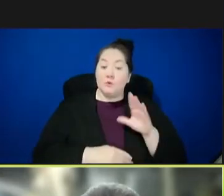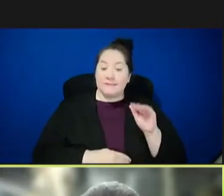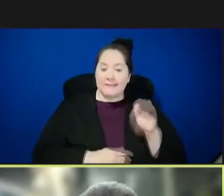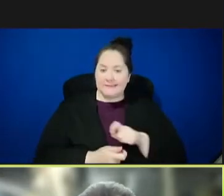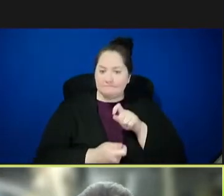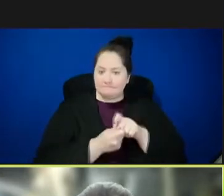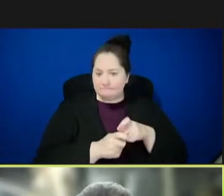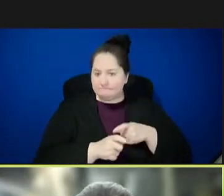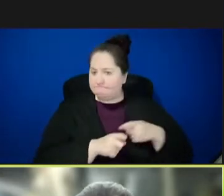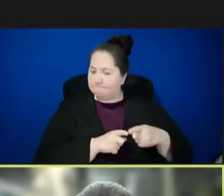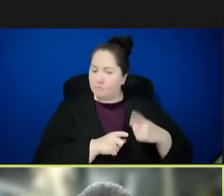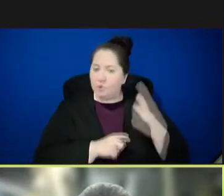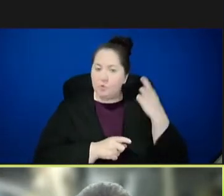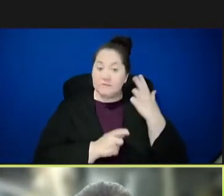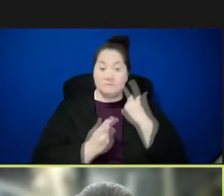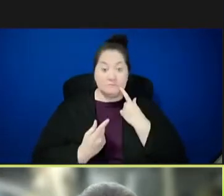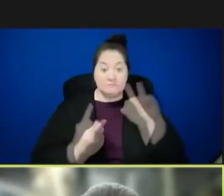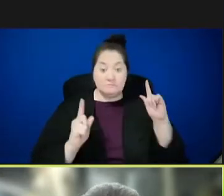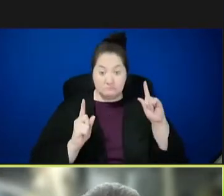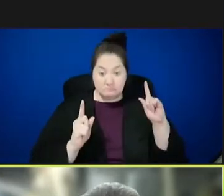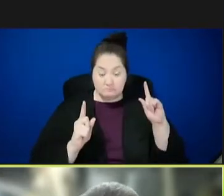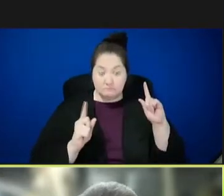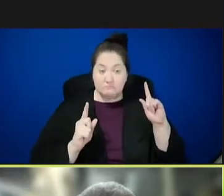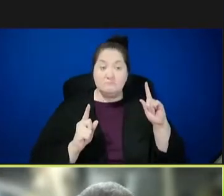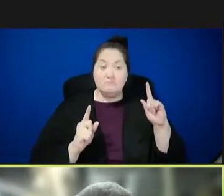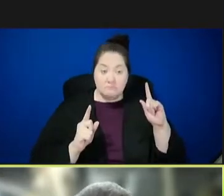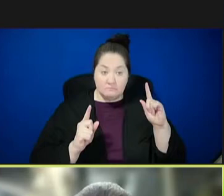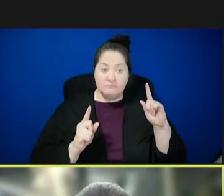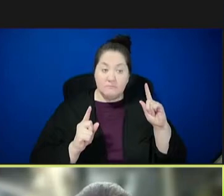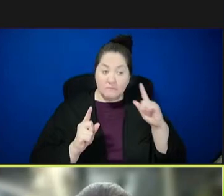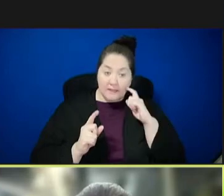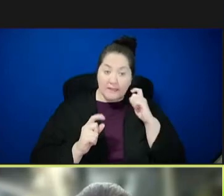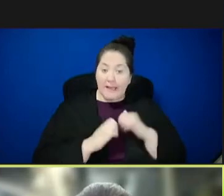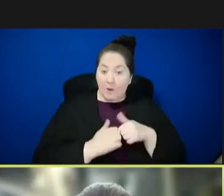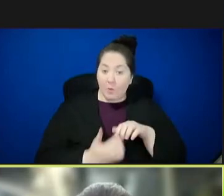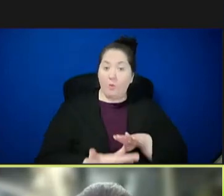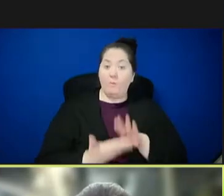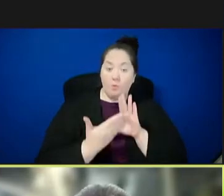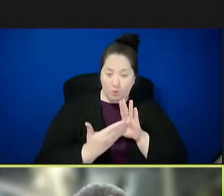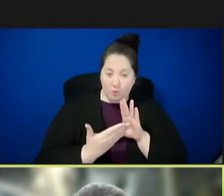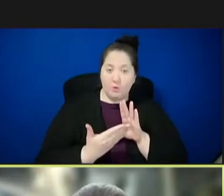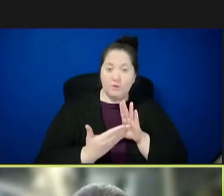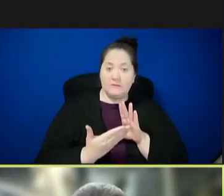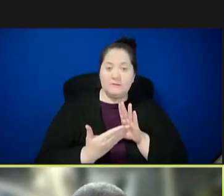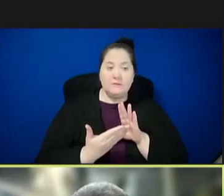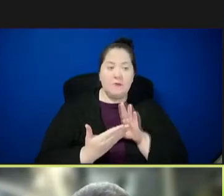reasons that it was successful is because we approached it not looking at the entire static